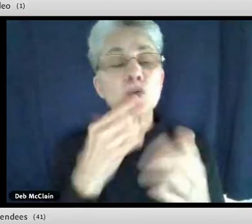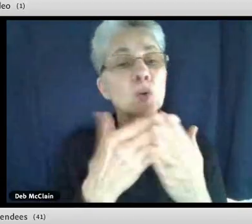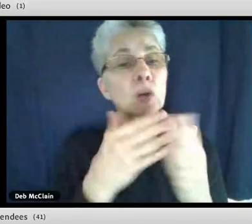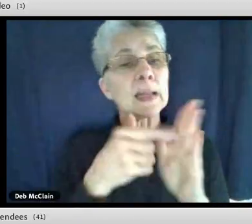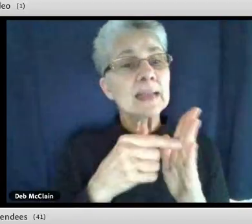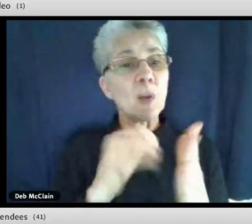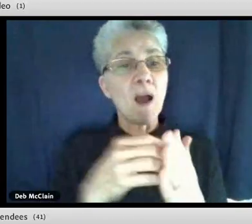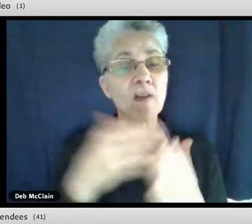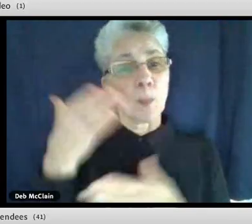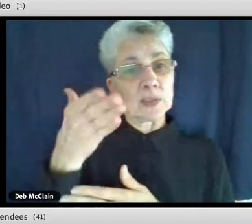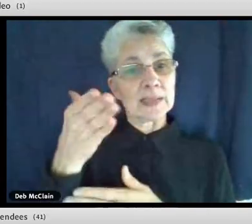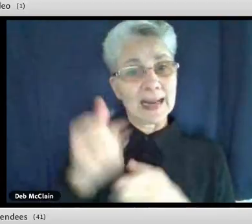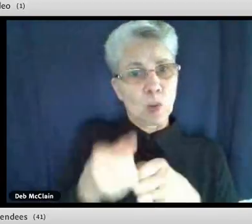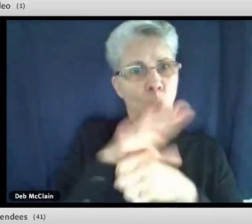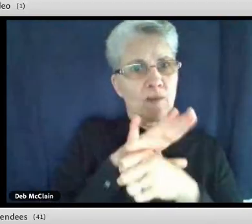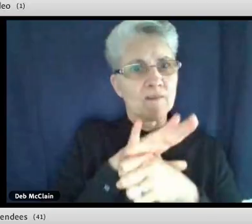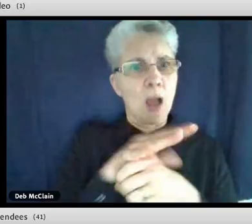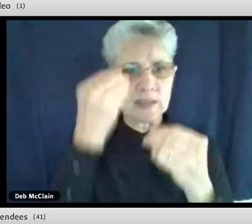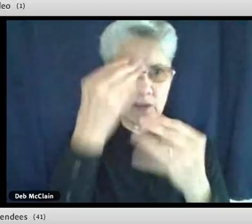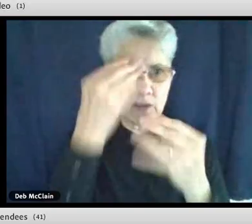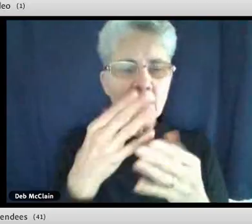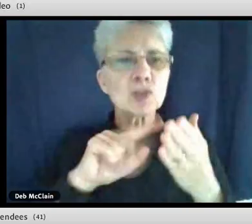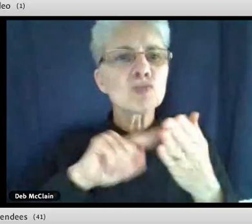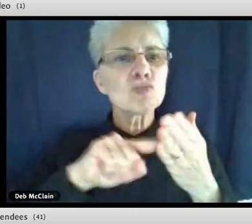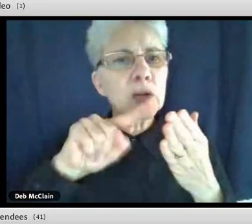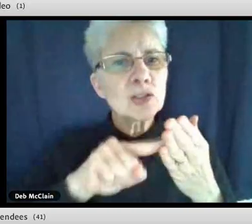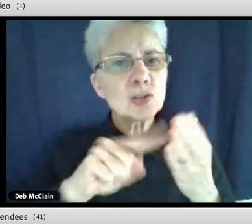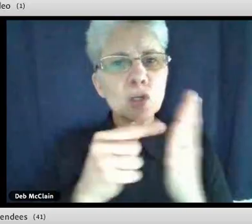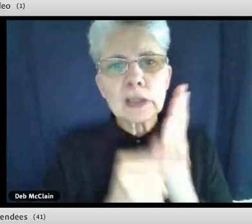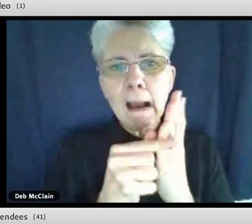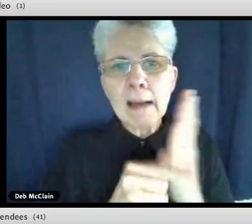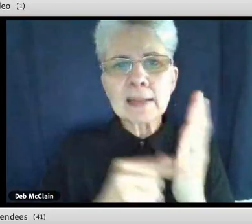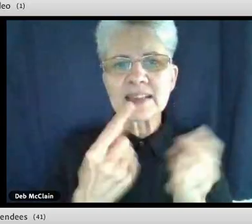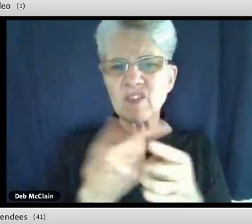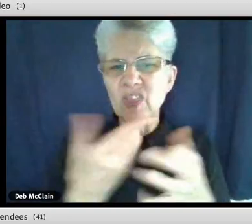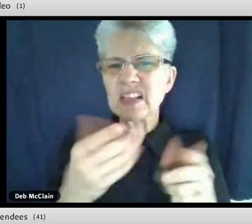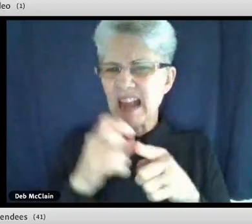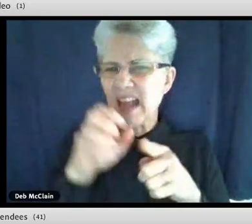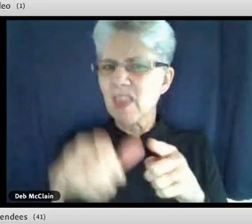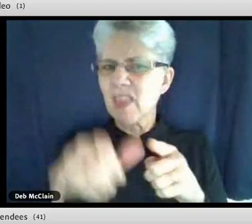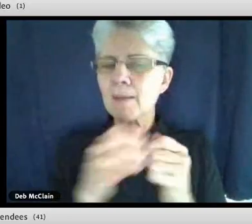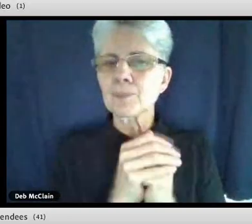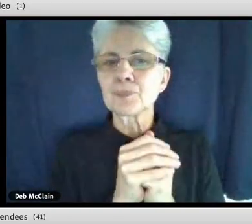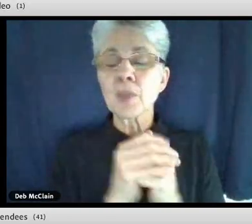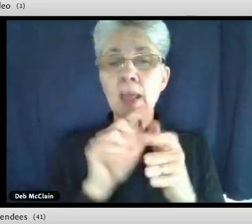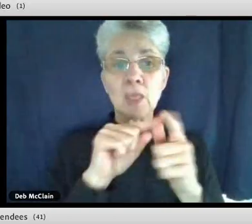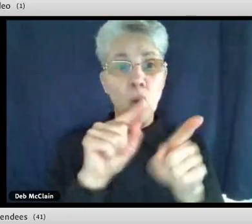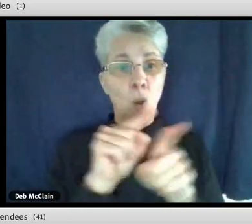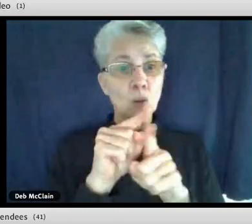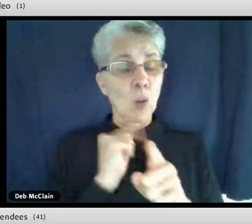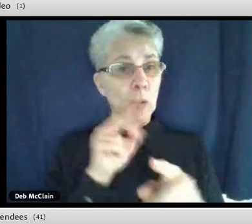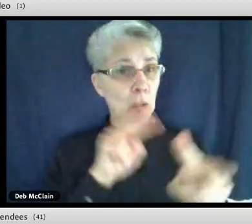of presenting coronavirus information, some research guides, some different things like that, and then also, we're going to look at,